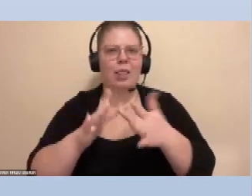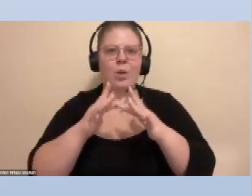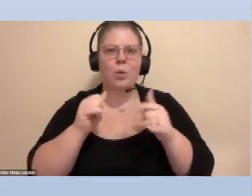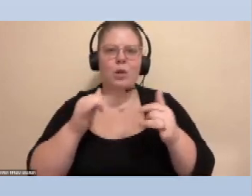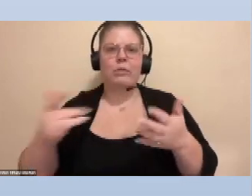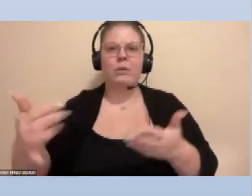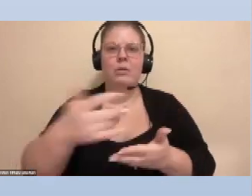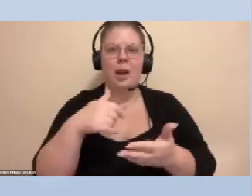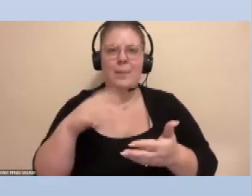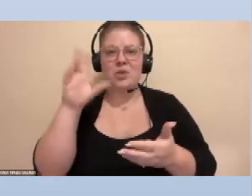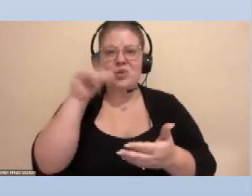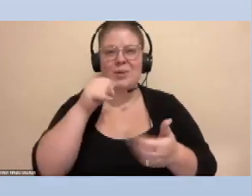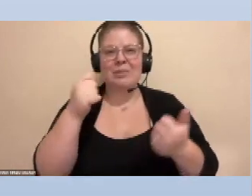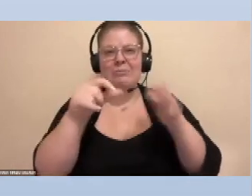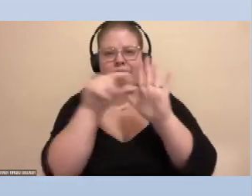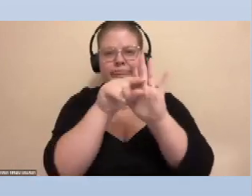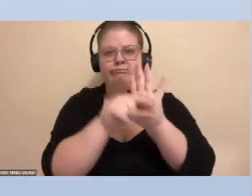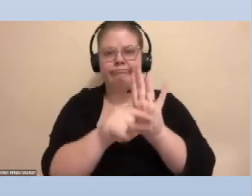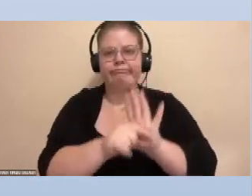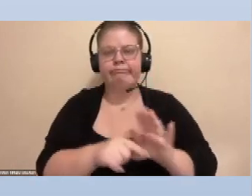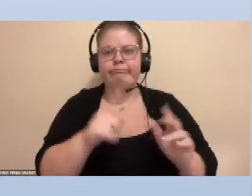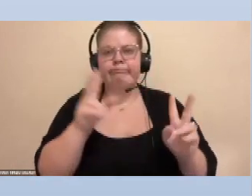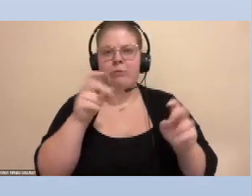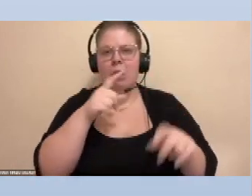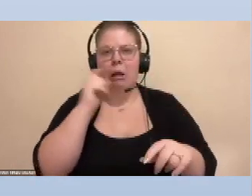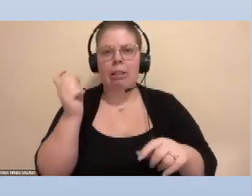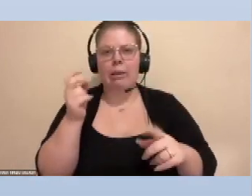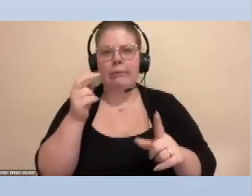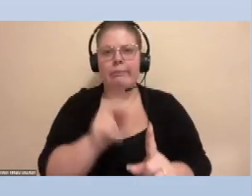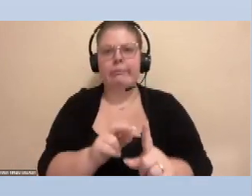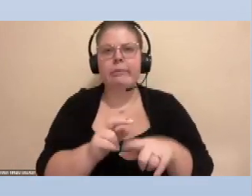ugly that the general public often